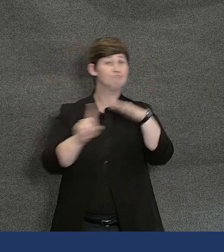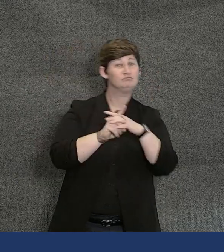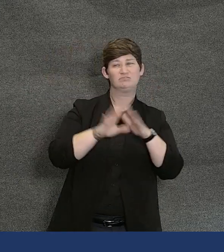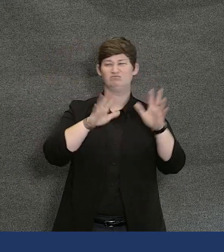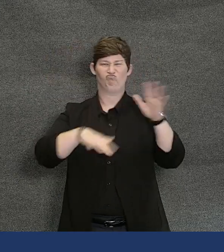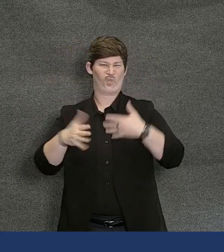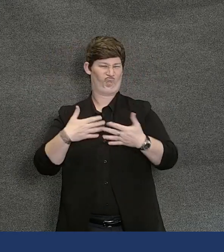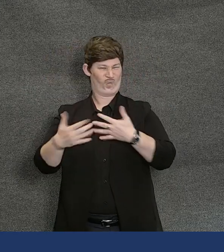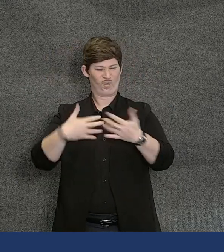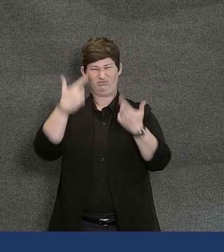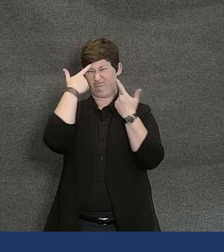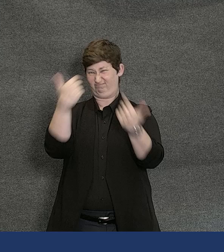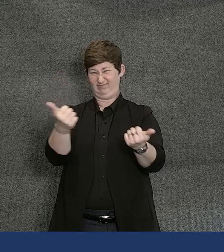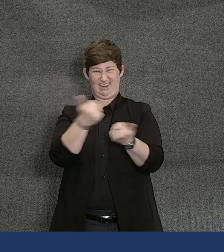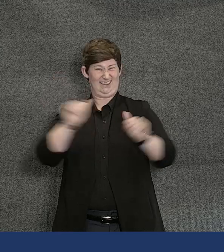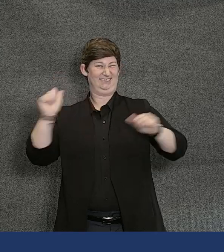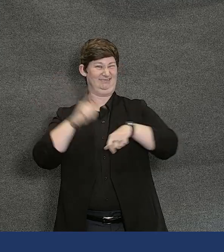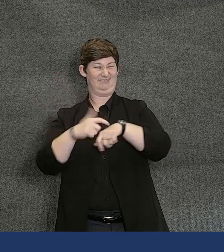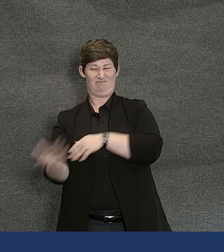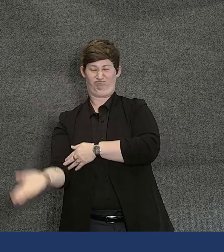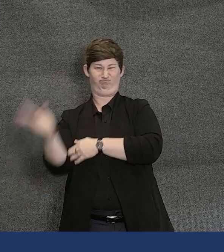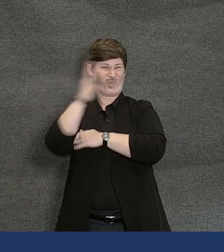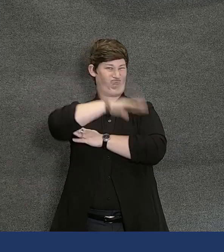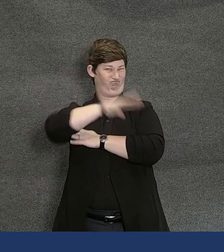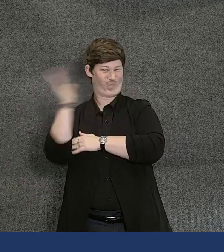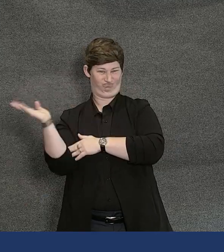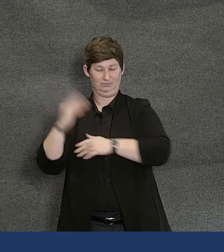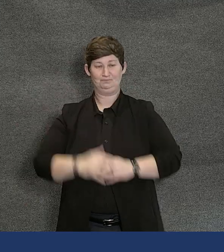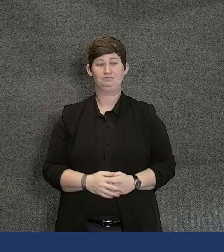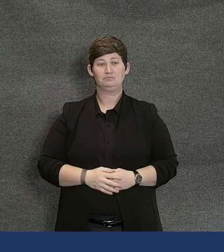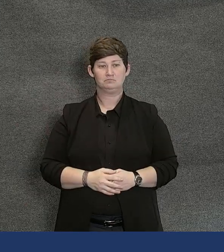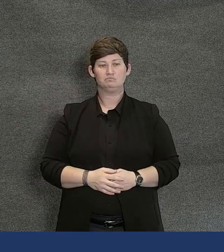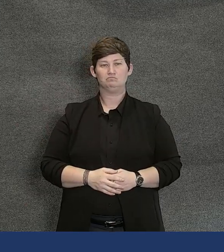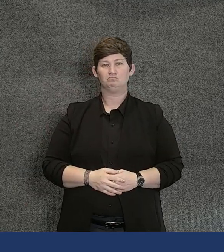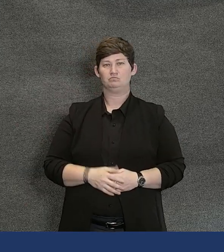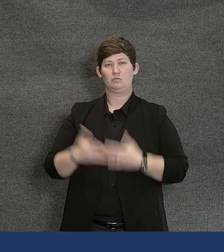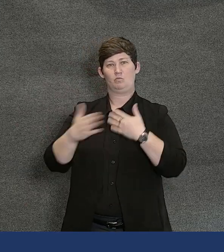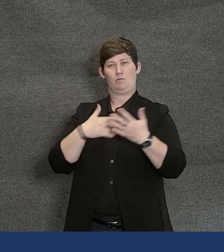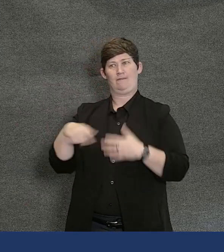and based on segments that are of most of interest to you.